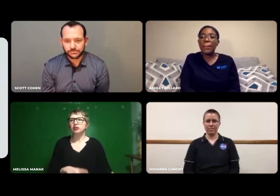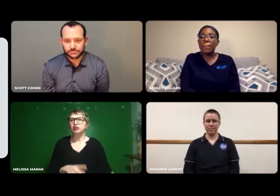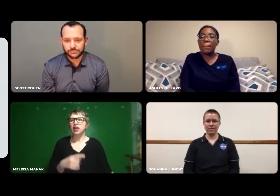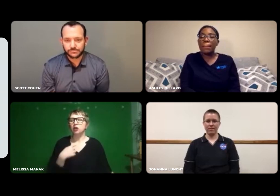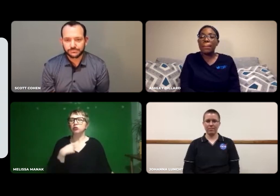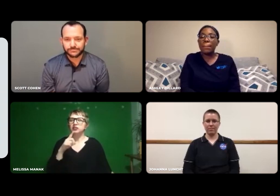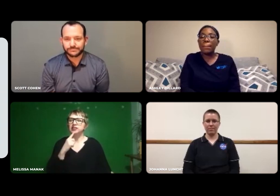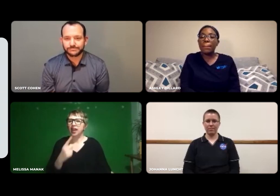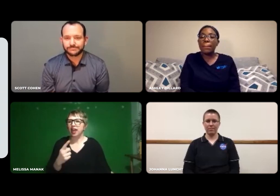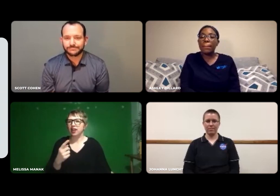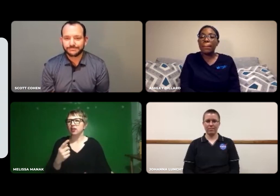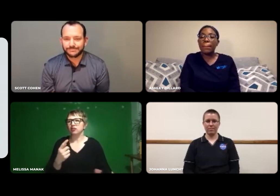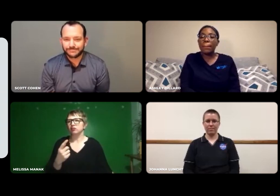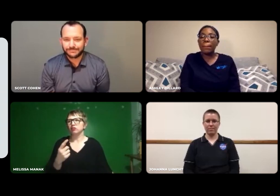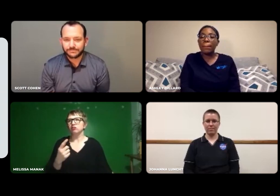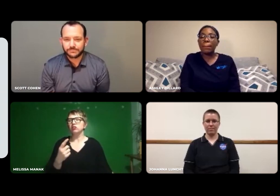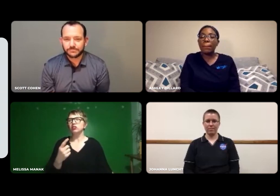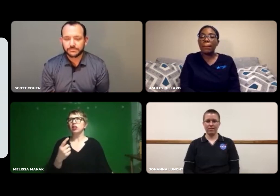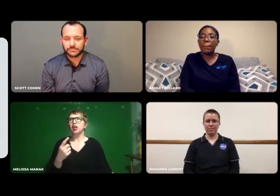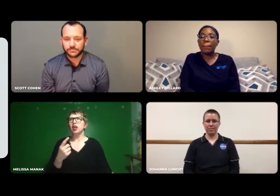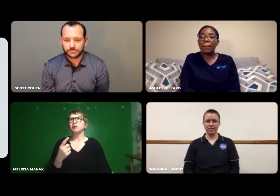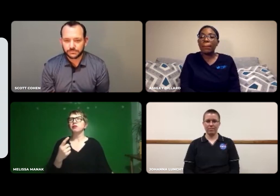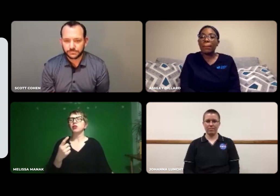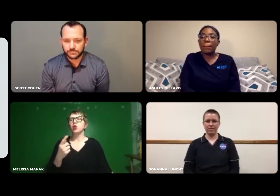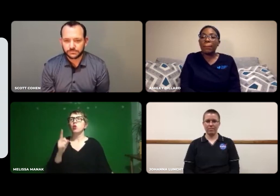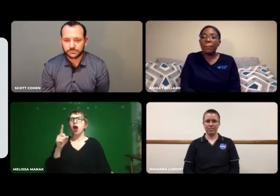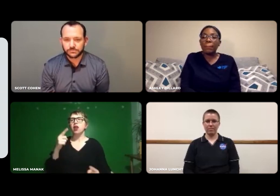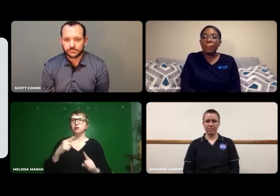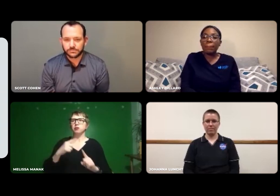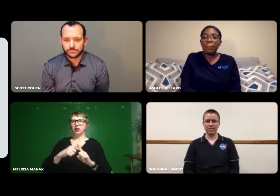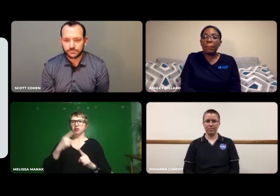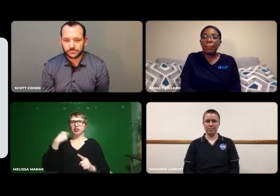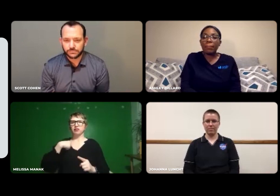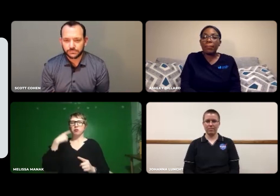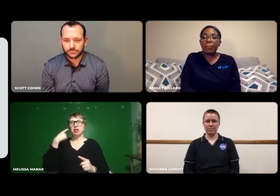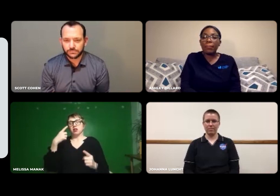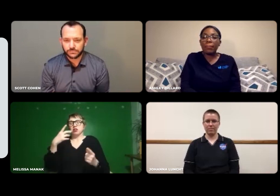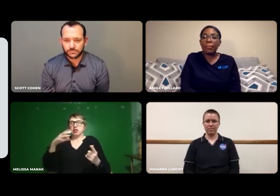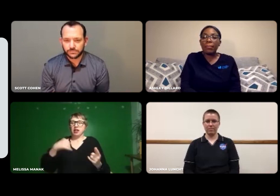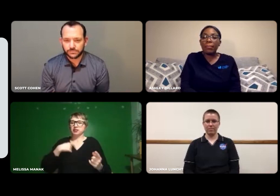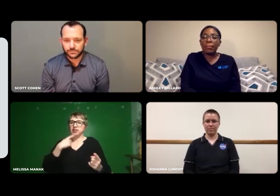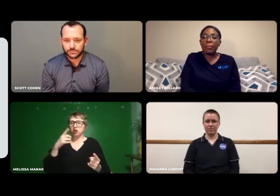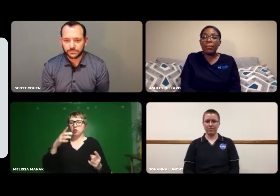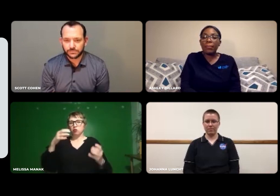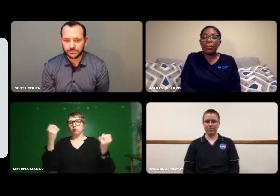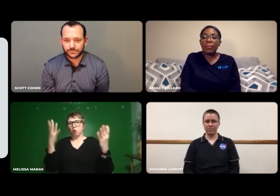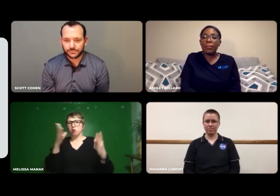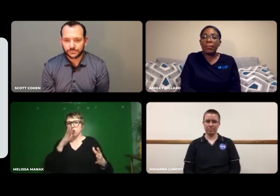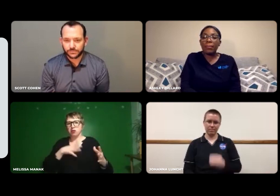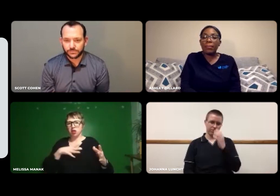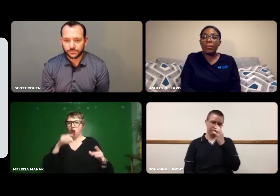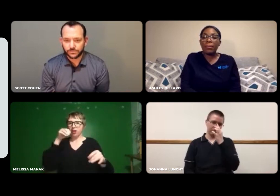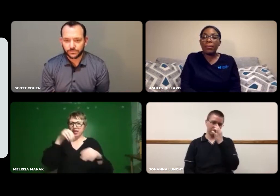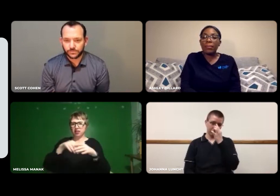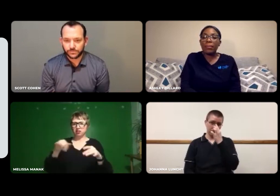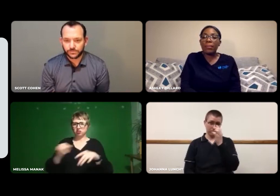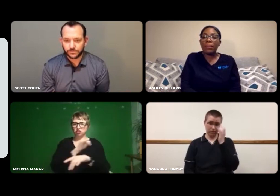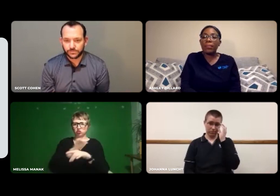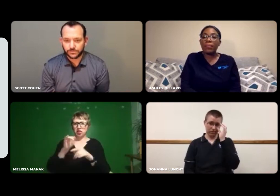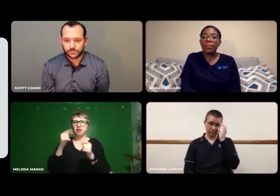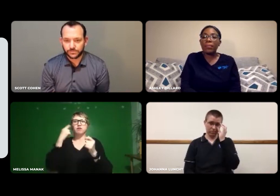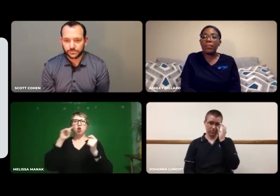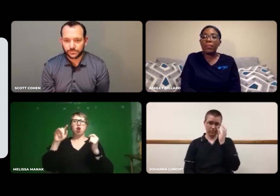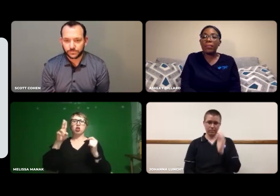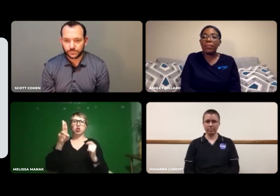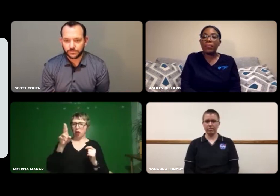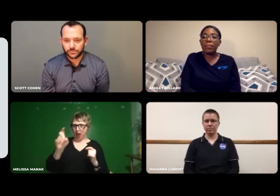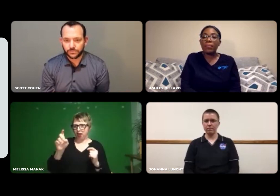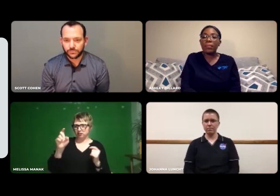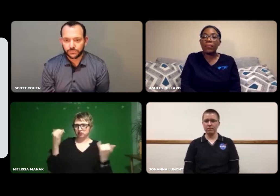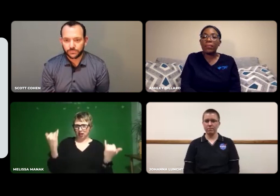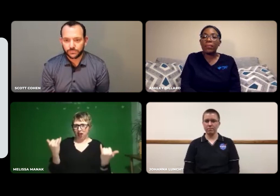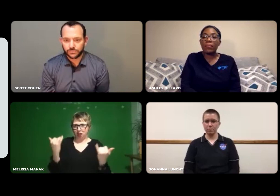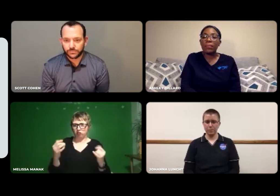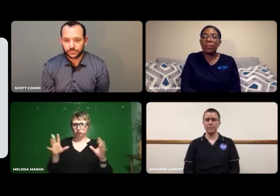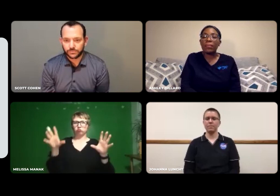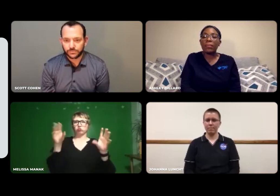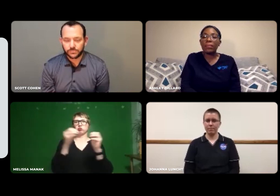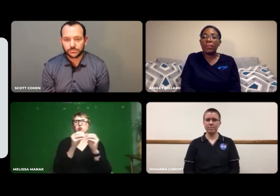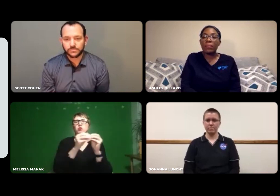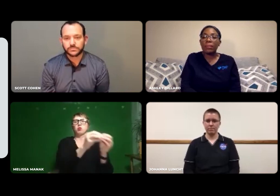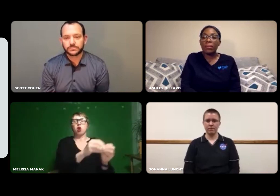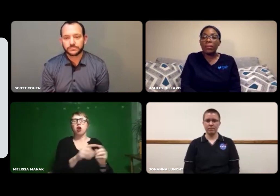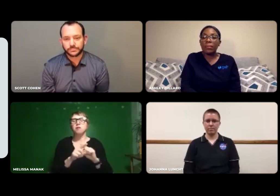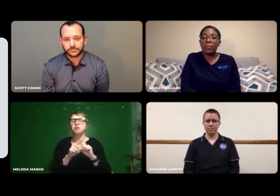I'd say one positive thing for me is that there are more women in the UX/User Interface industry now.